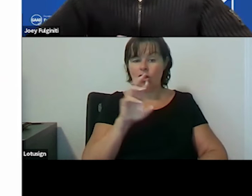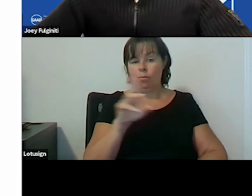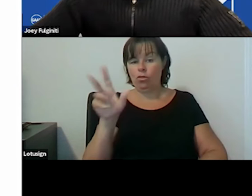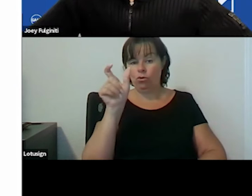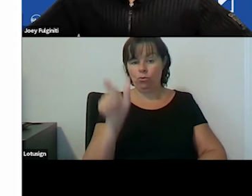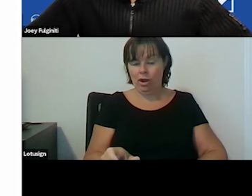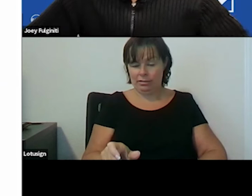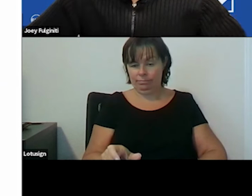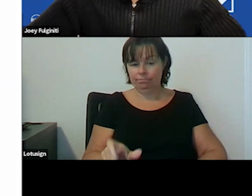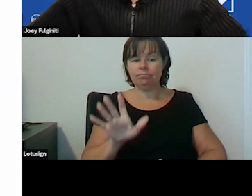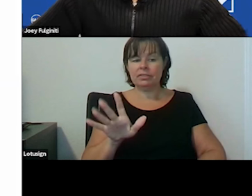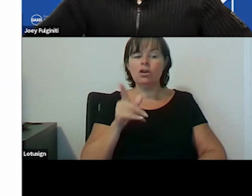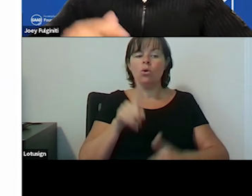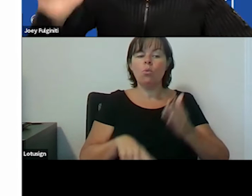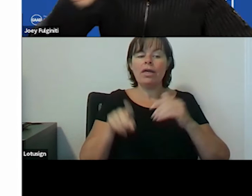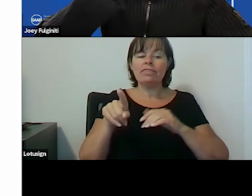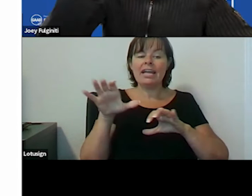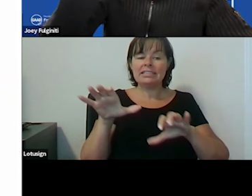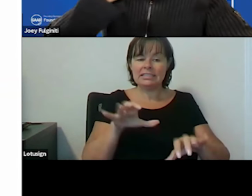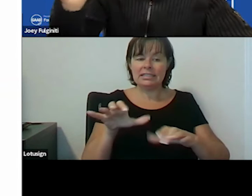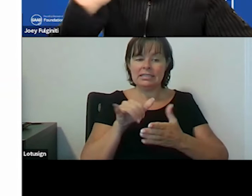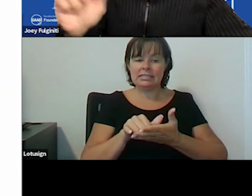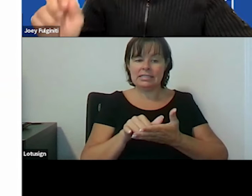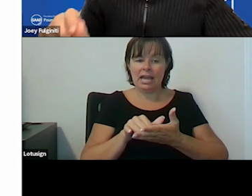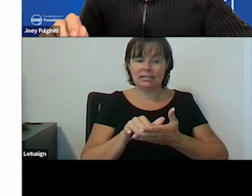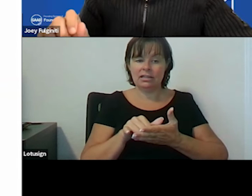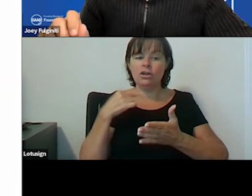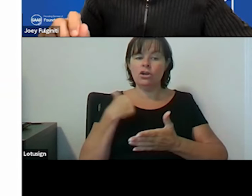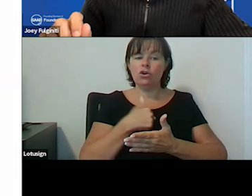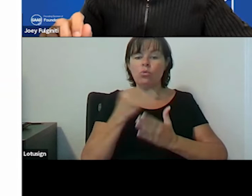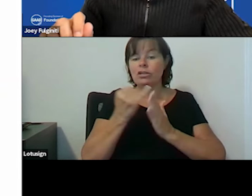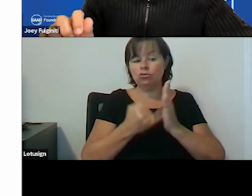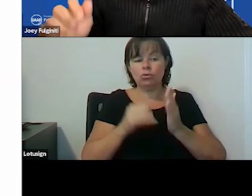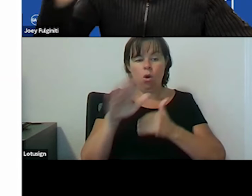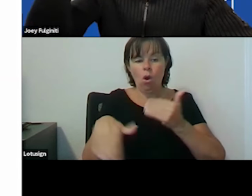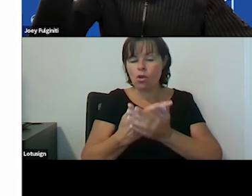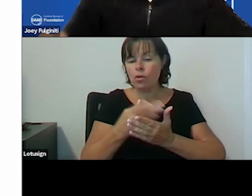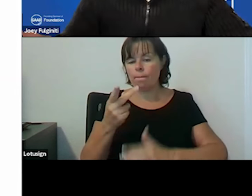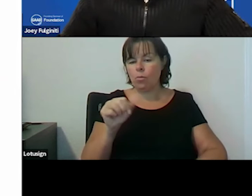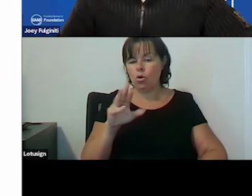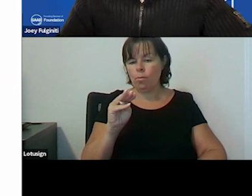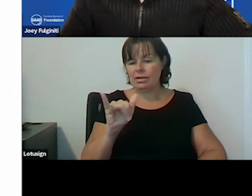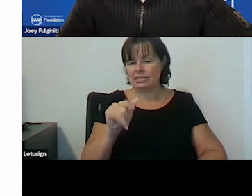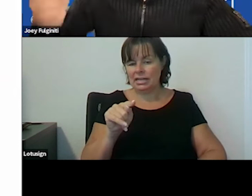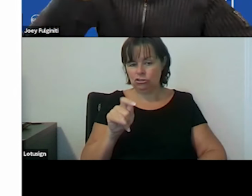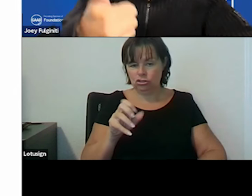what they did with us is we we we drew out all the permutations and we fixed all the all the ux